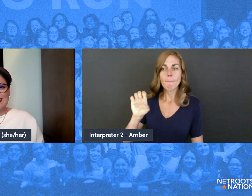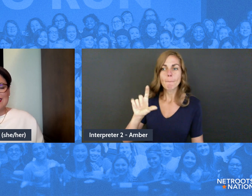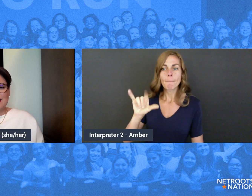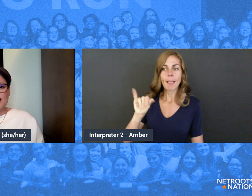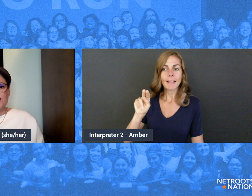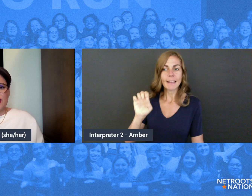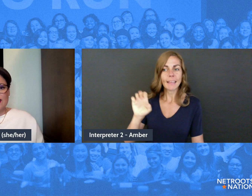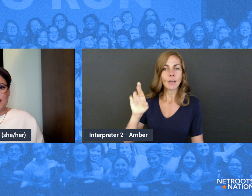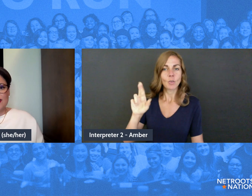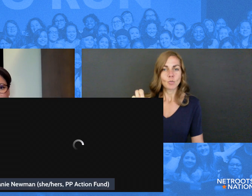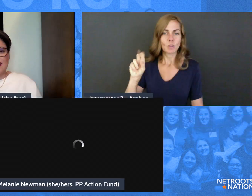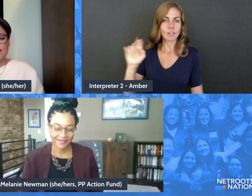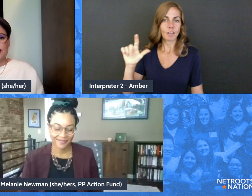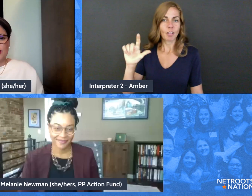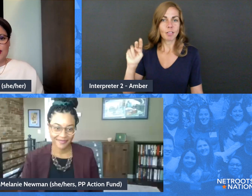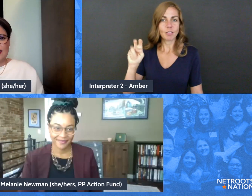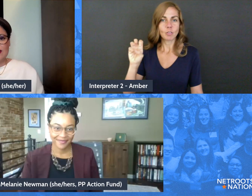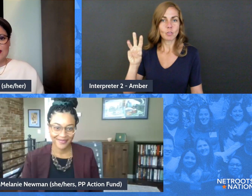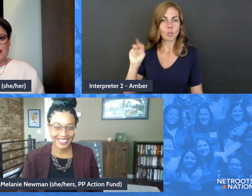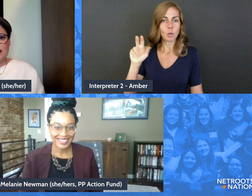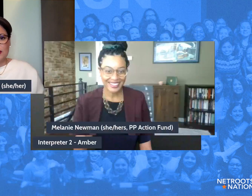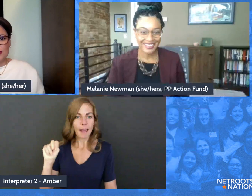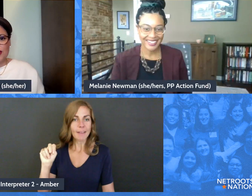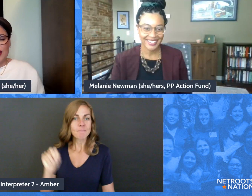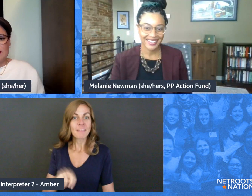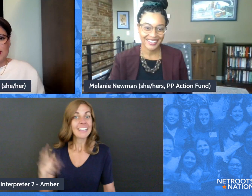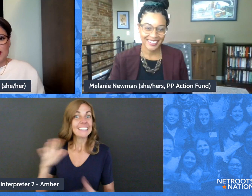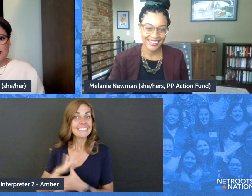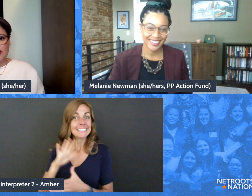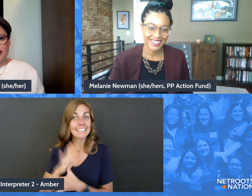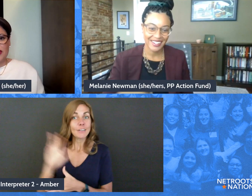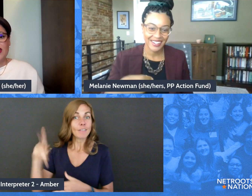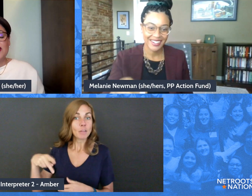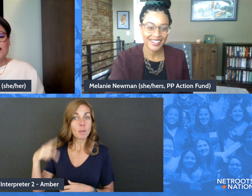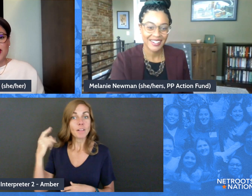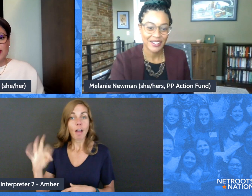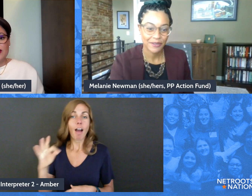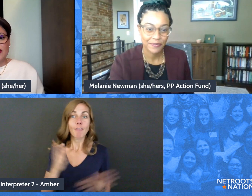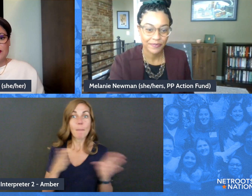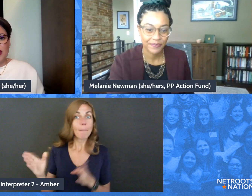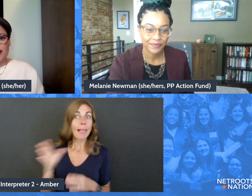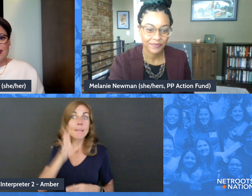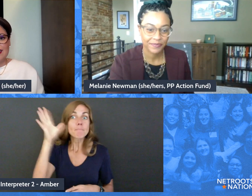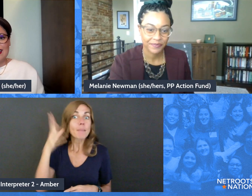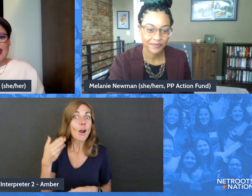Senior Vice President of Communications and Culture at Planned Parenthood Federation of America